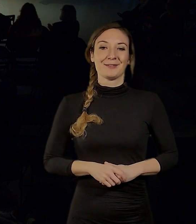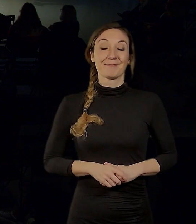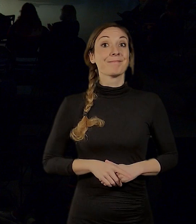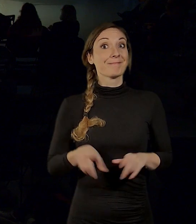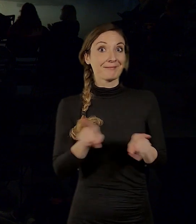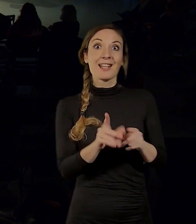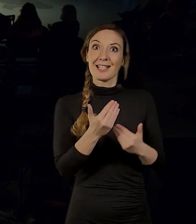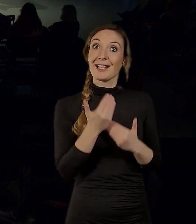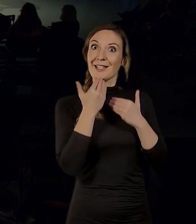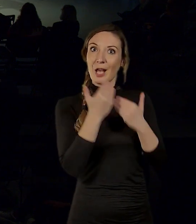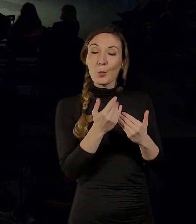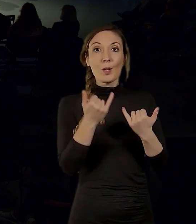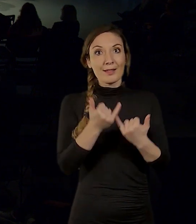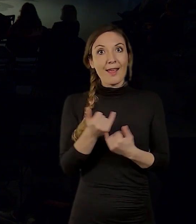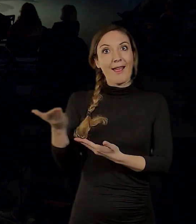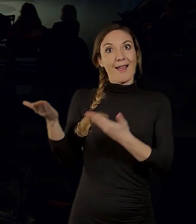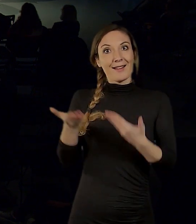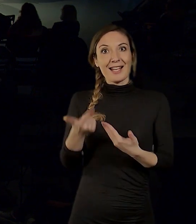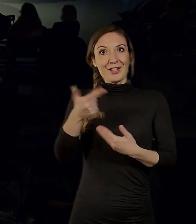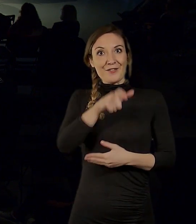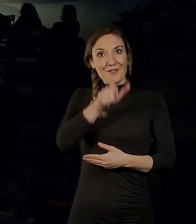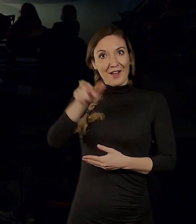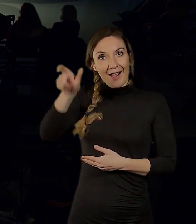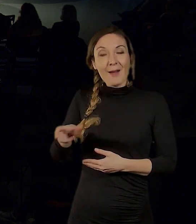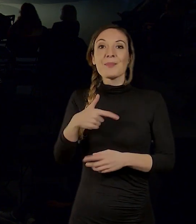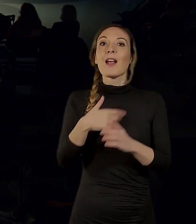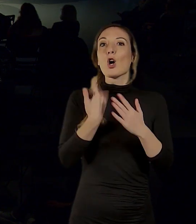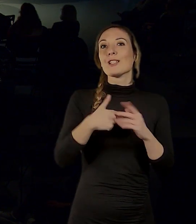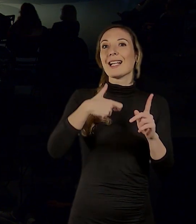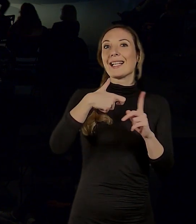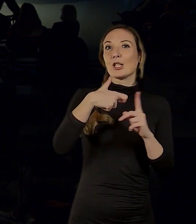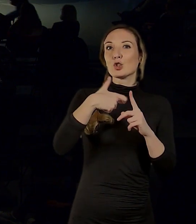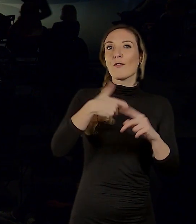Hello, good evening. Are we doing well? Right? I guess so...